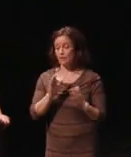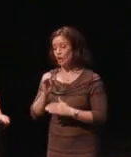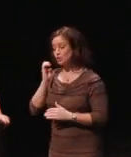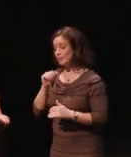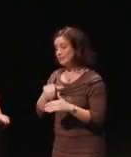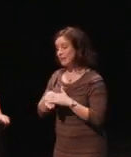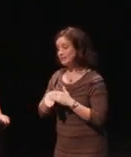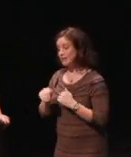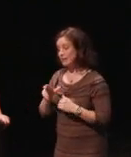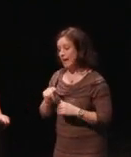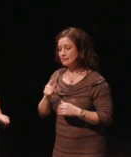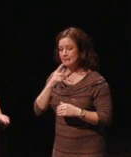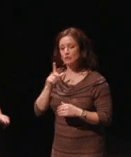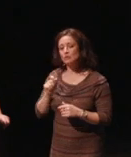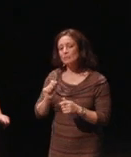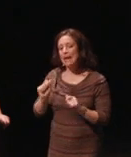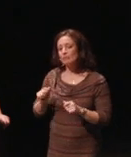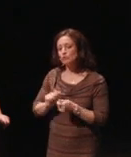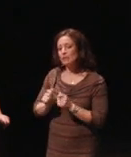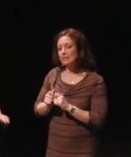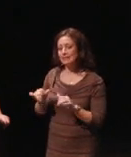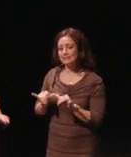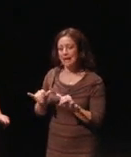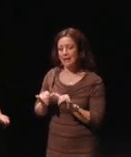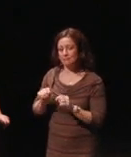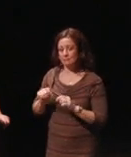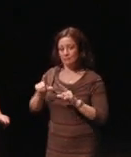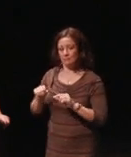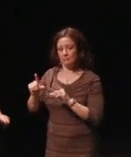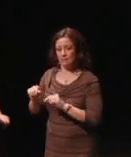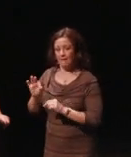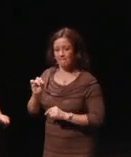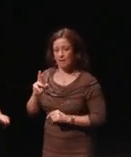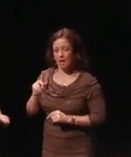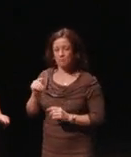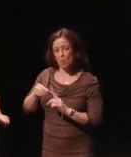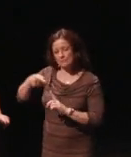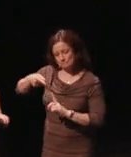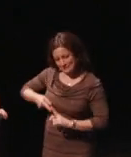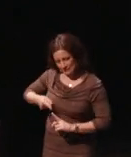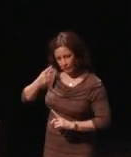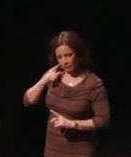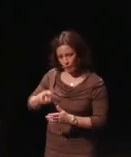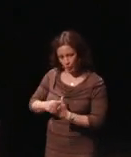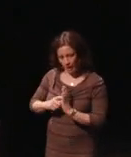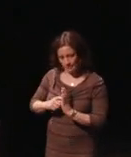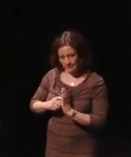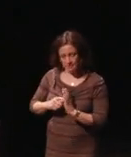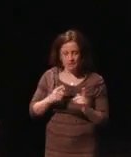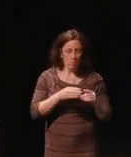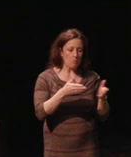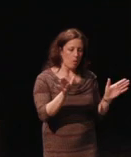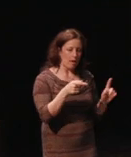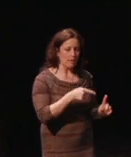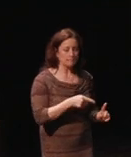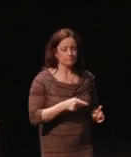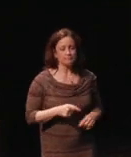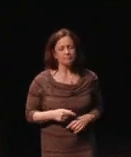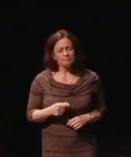'You need to be able to change the size of the font.' It is a bit more specific about requirements. What's the actual status? This isn't actually going to hit for